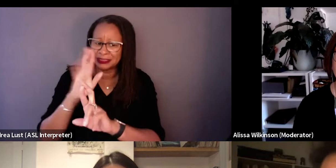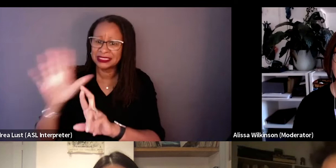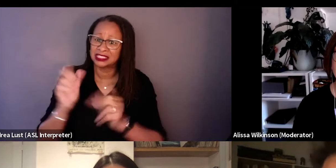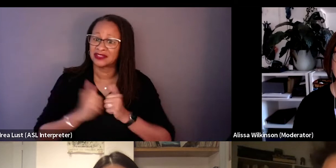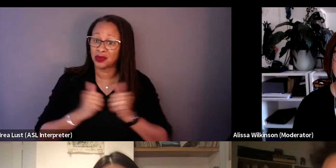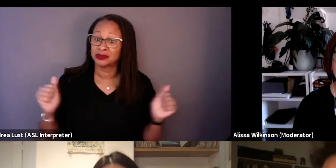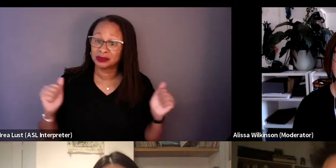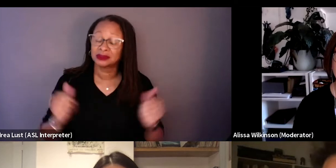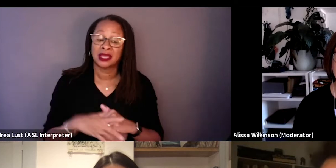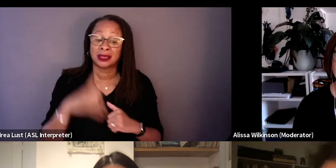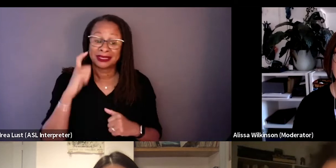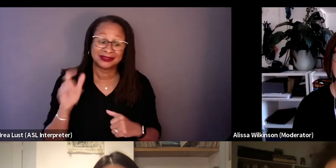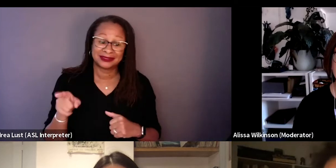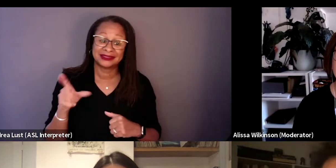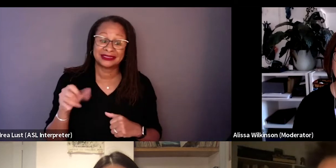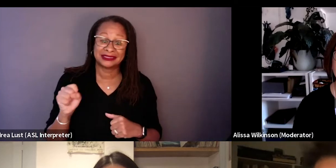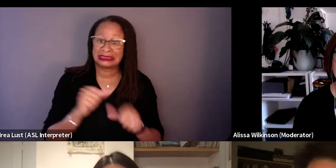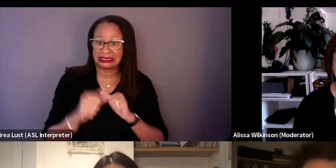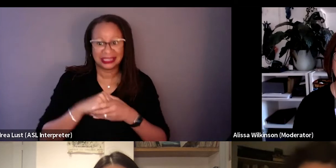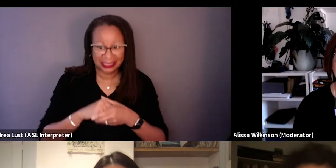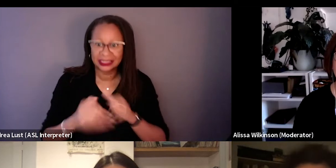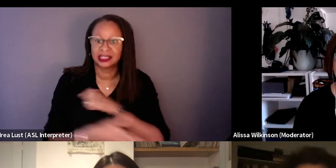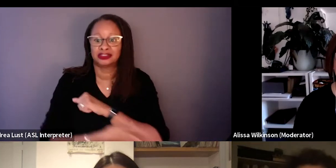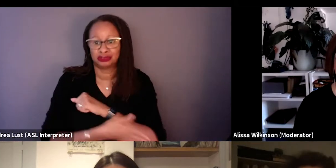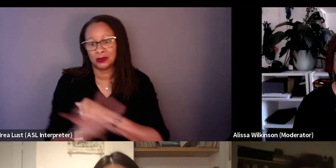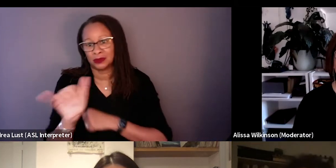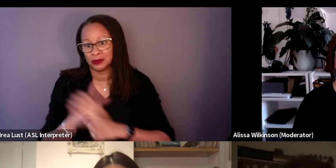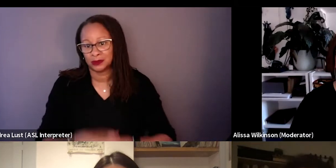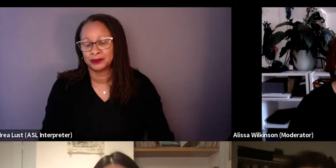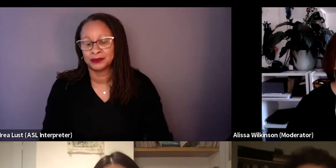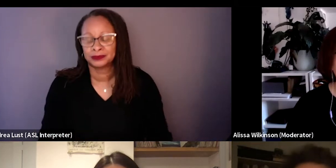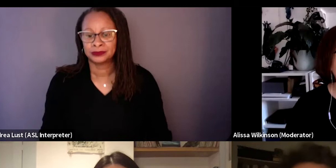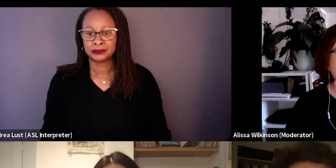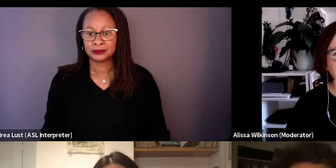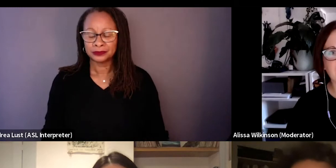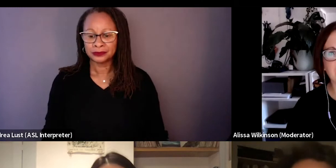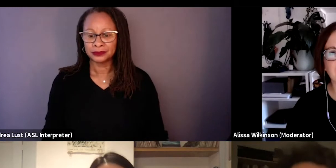because he is, he's still in the country. Hmm. That really makes me think about